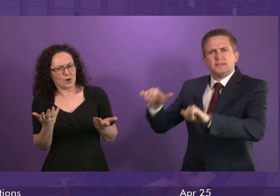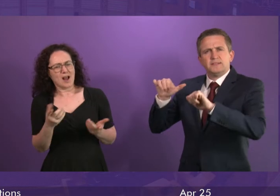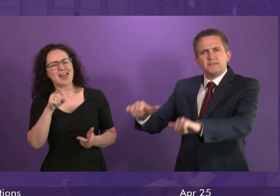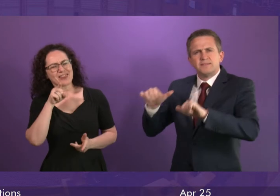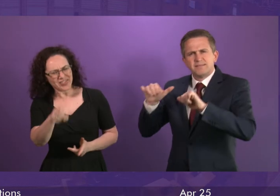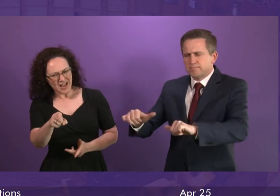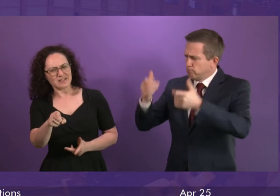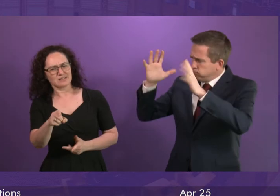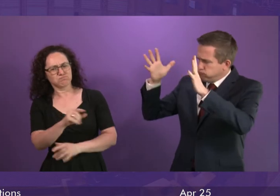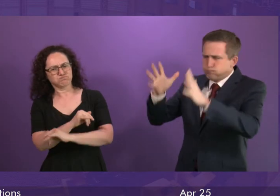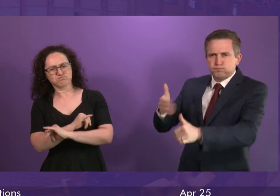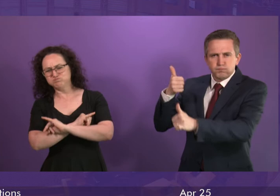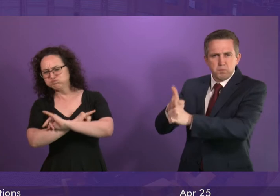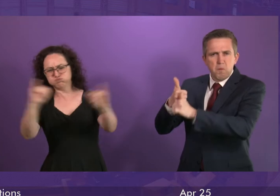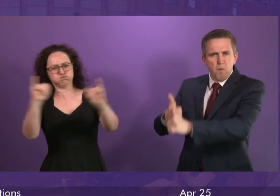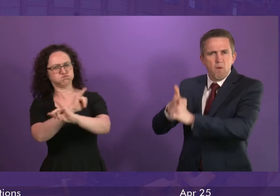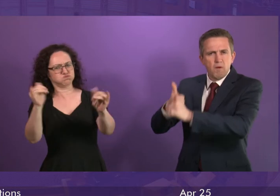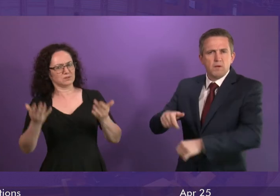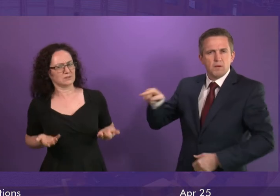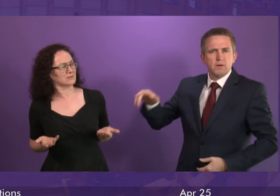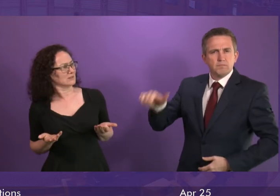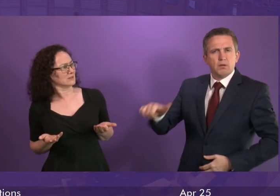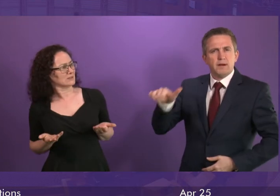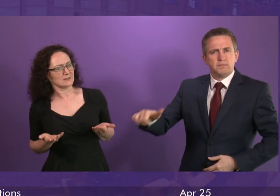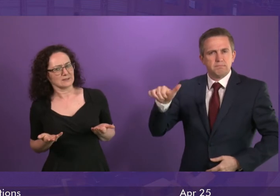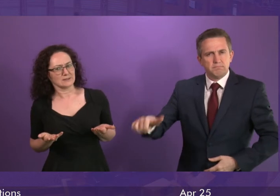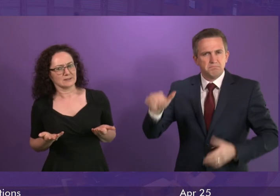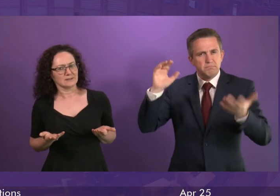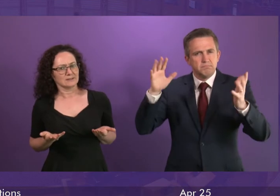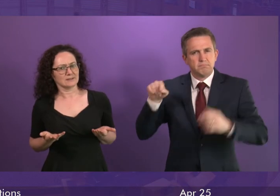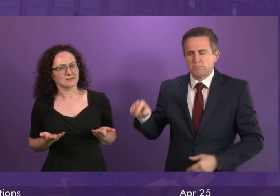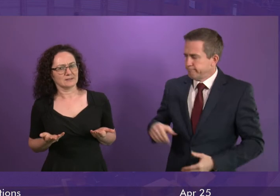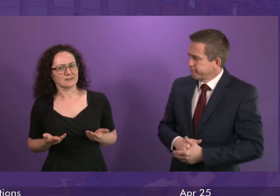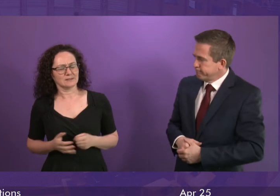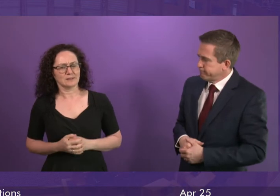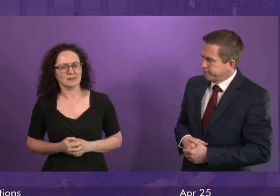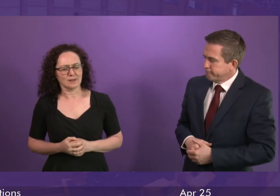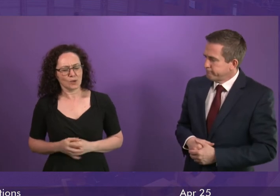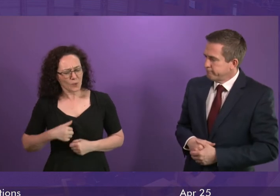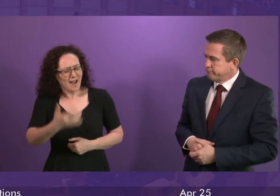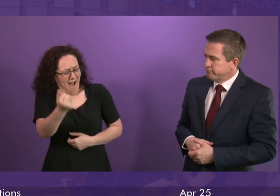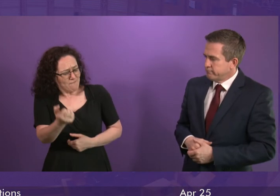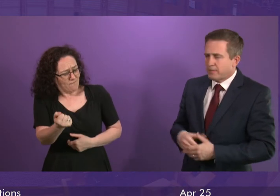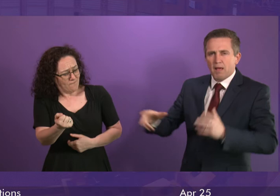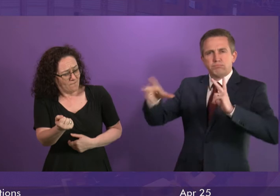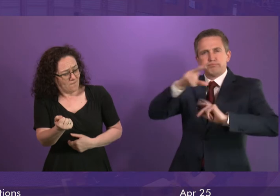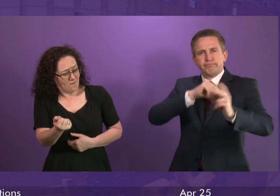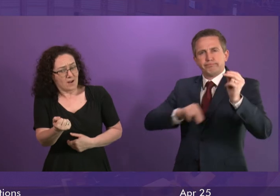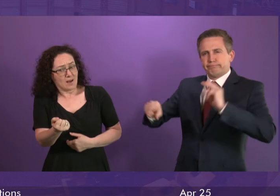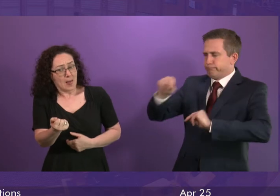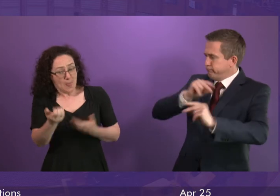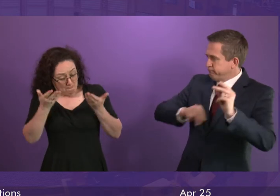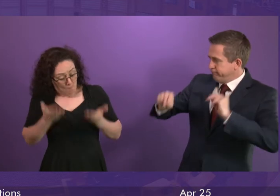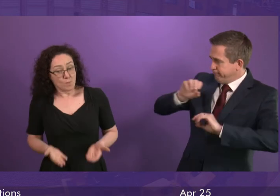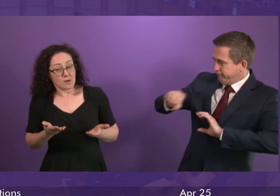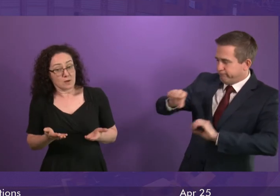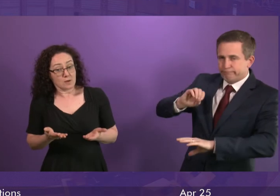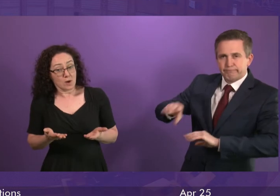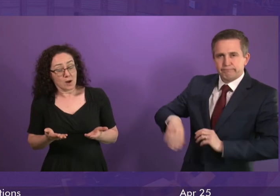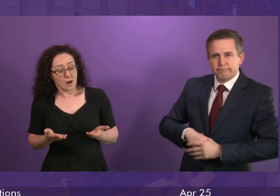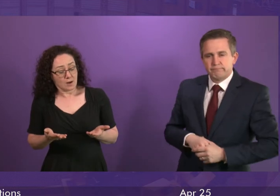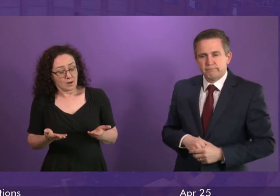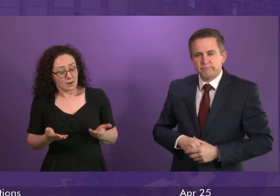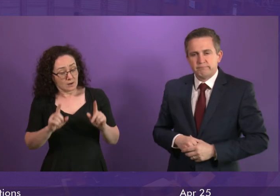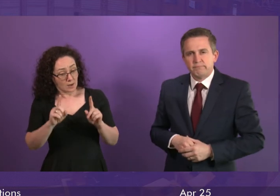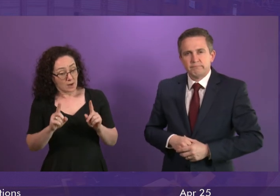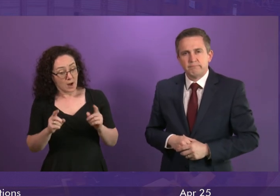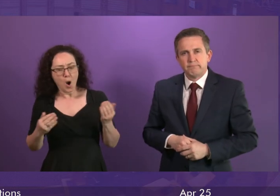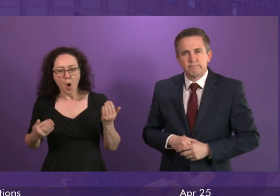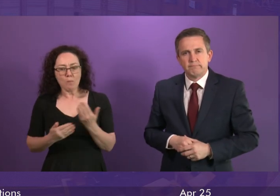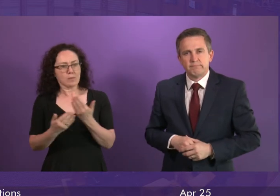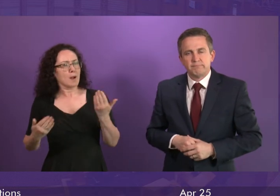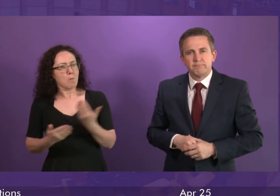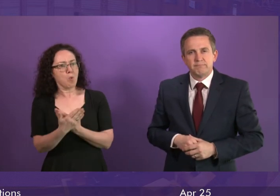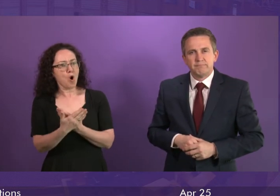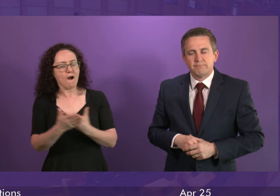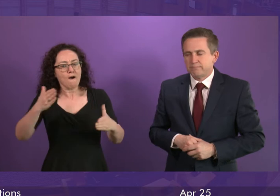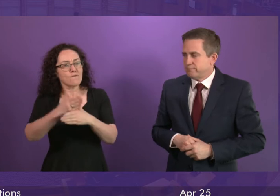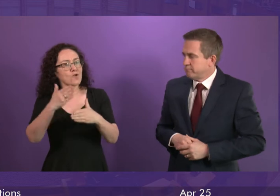Carlaw just has is an absolute disgrace. We have a situation in which young people